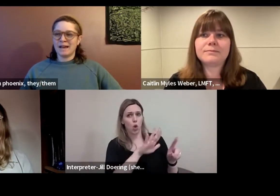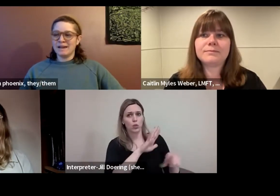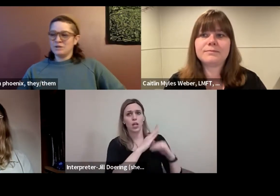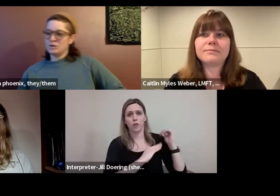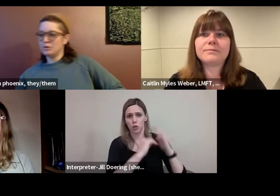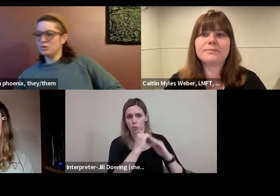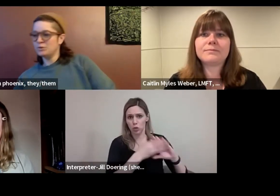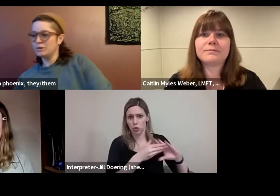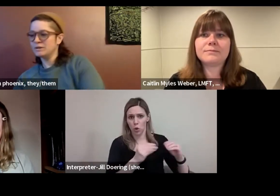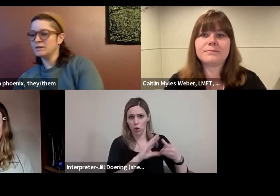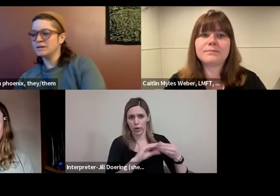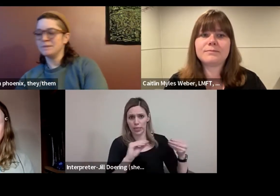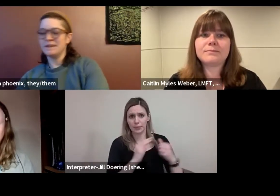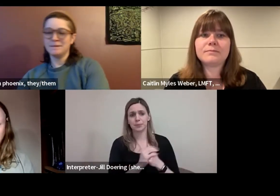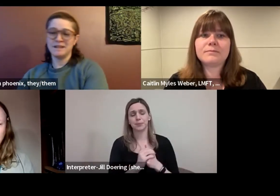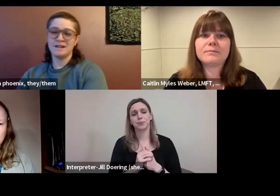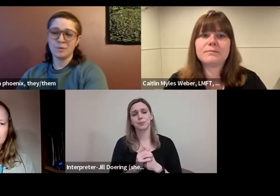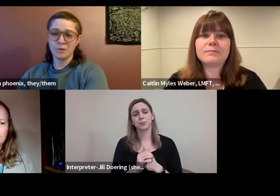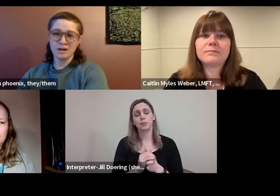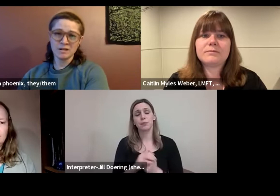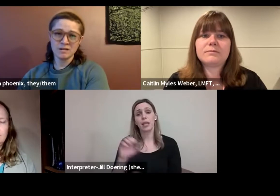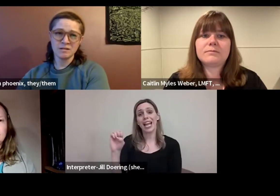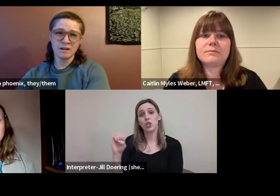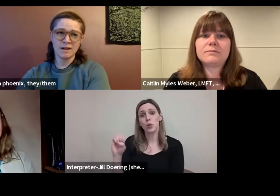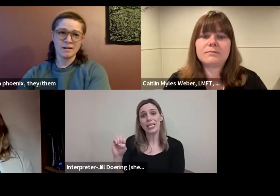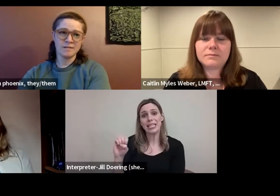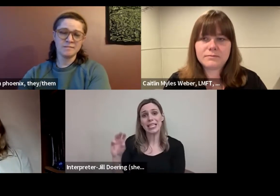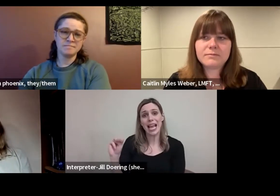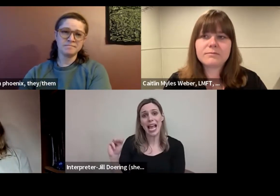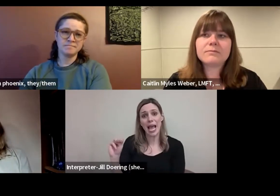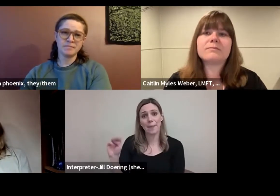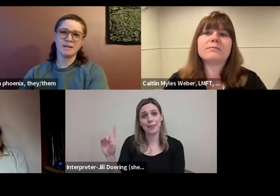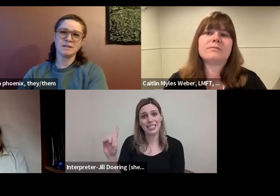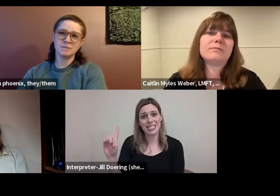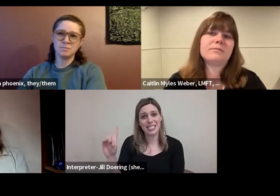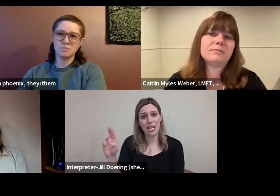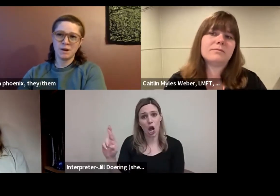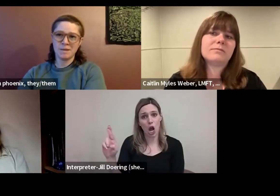I do some EMDR work that's primarily for folks